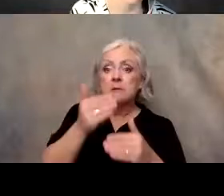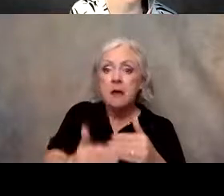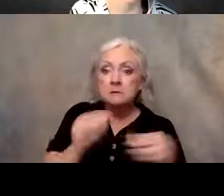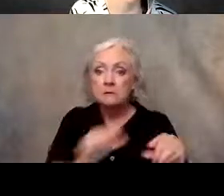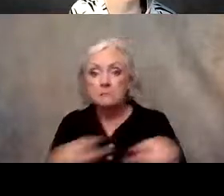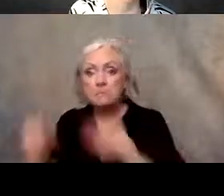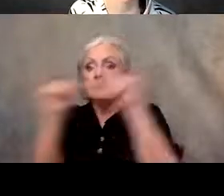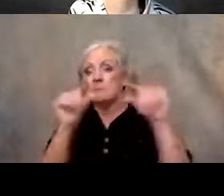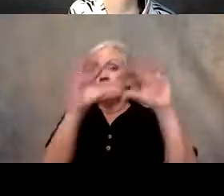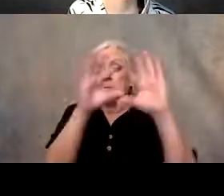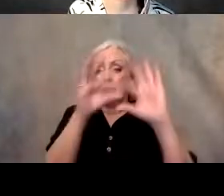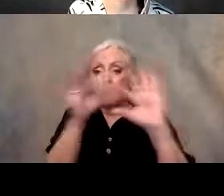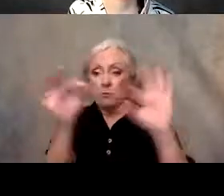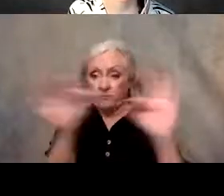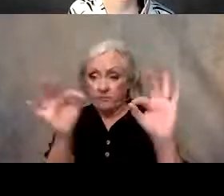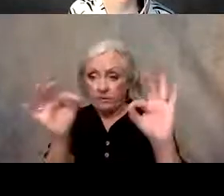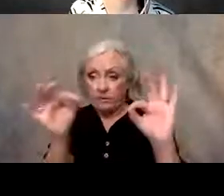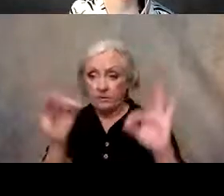is removed or moves on to a different location.